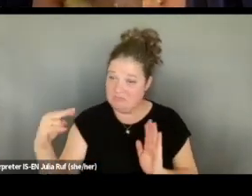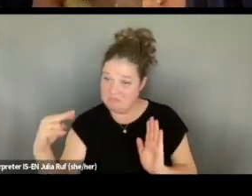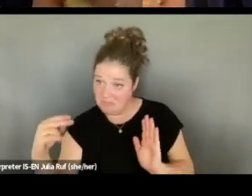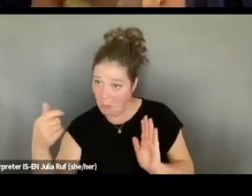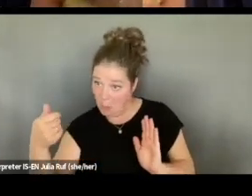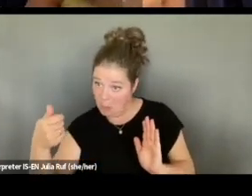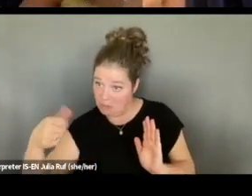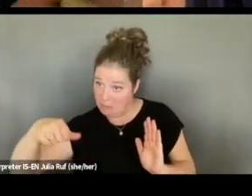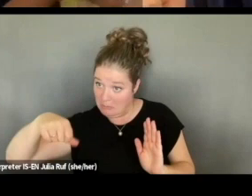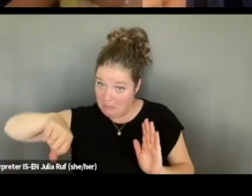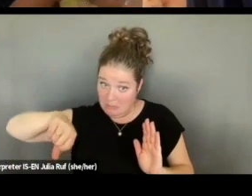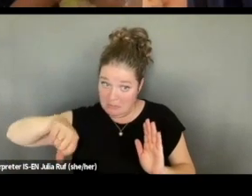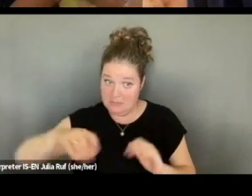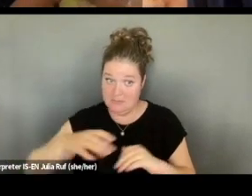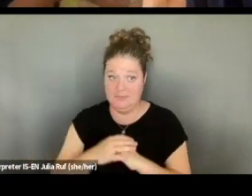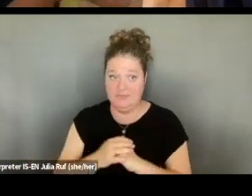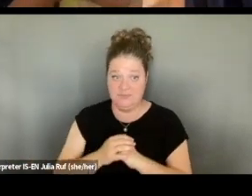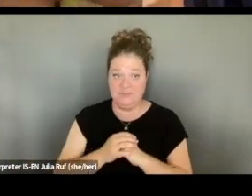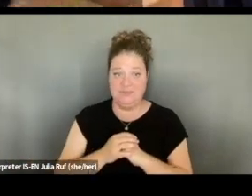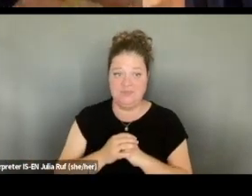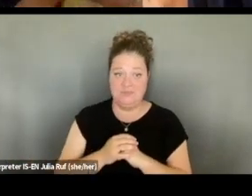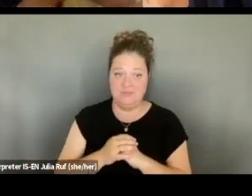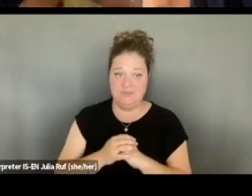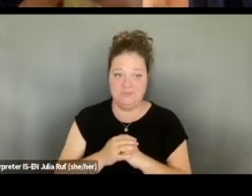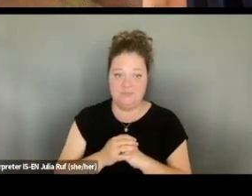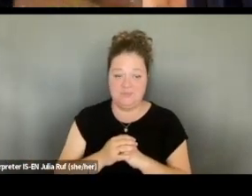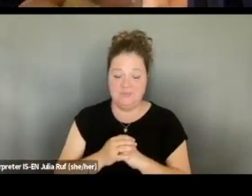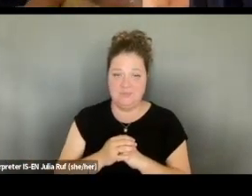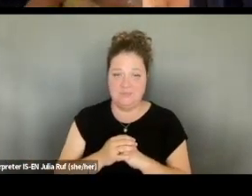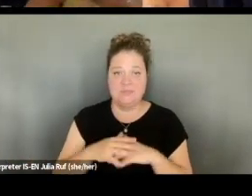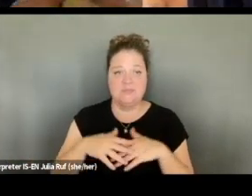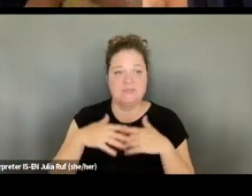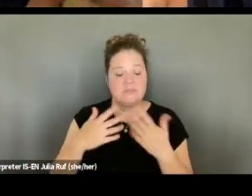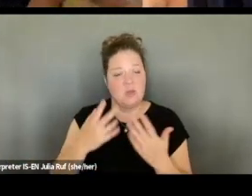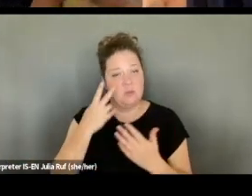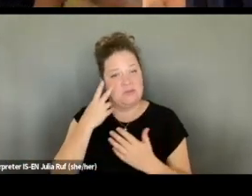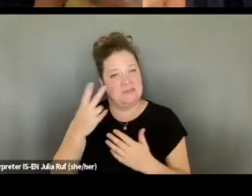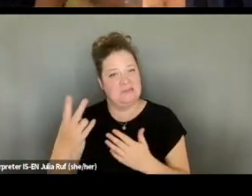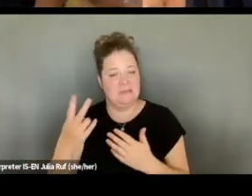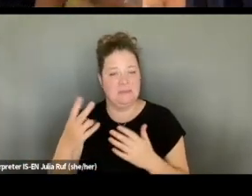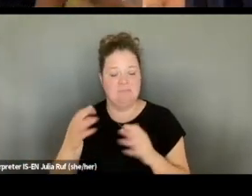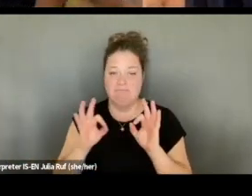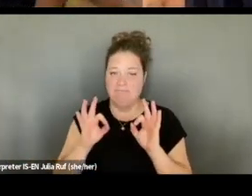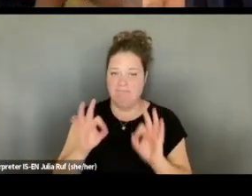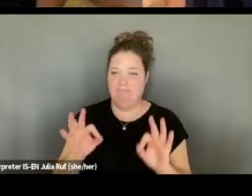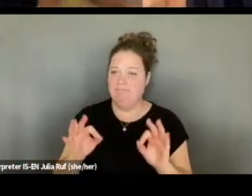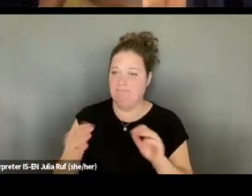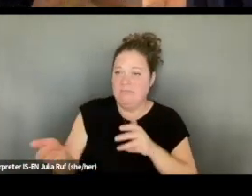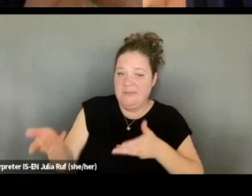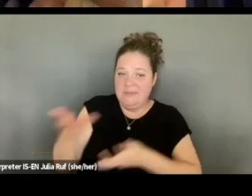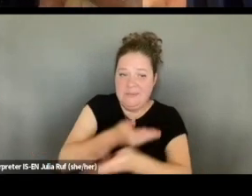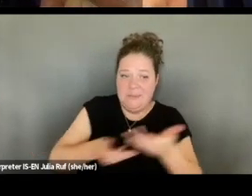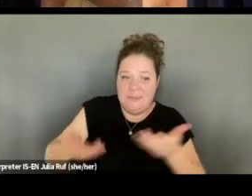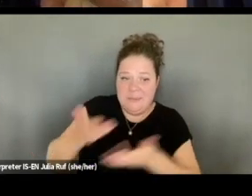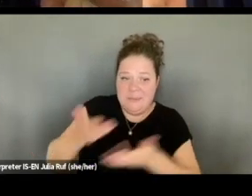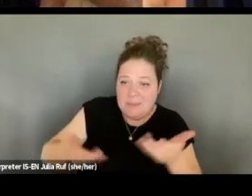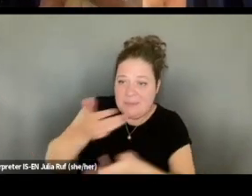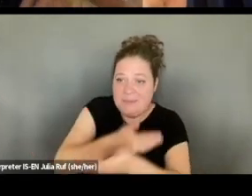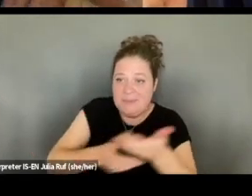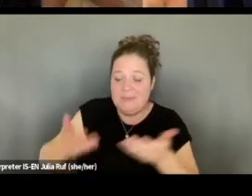with focus groups to make sure that we can create a good discussion among users, and not only kind